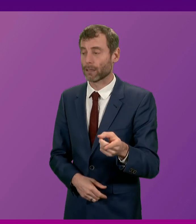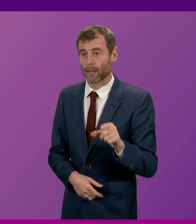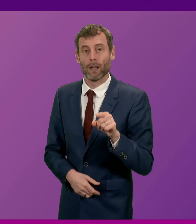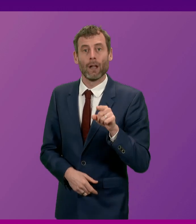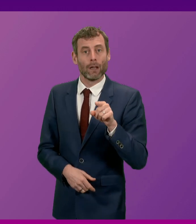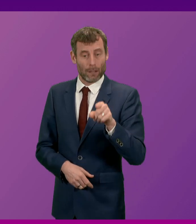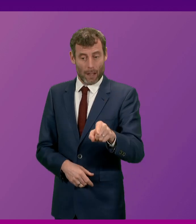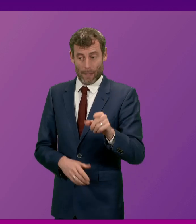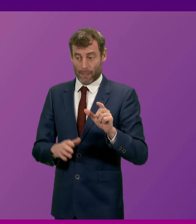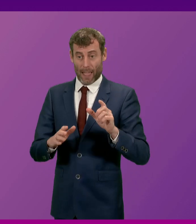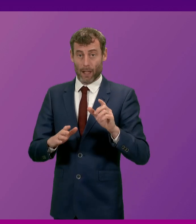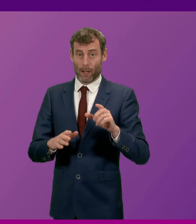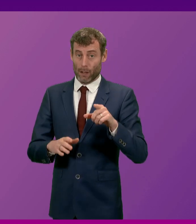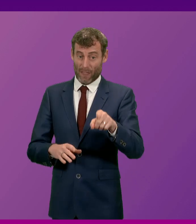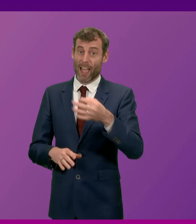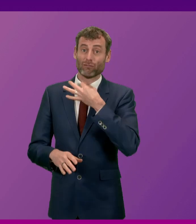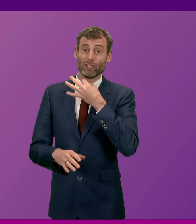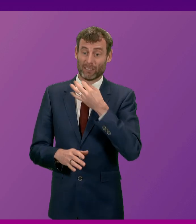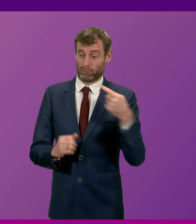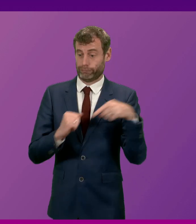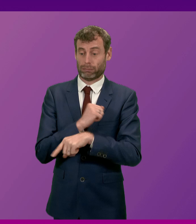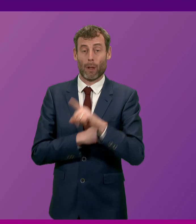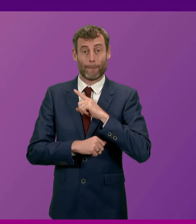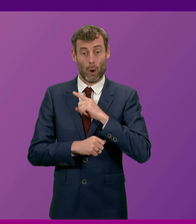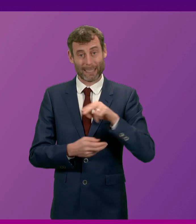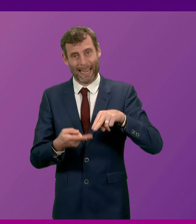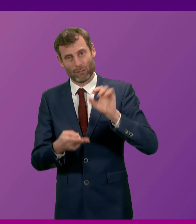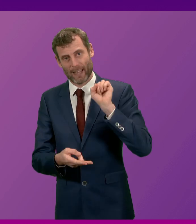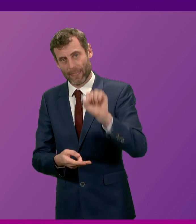an increase in employers’ national insurance contributions. That will have an effect—